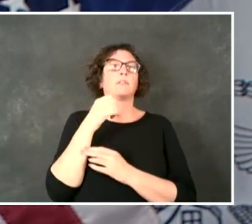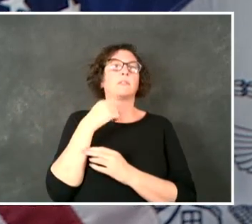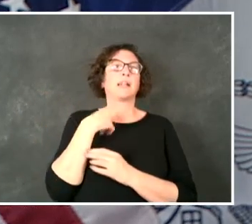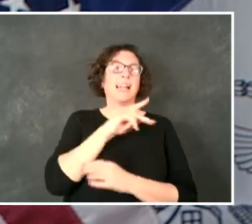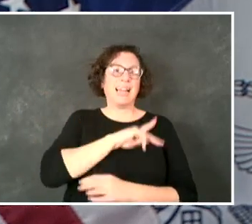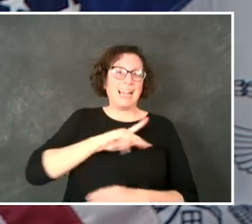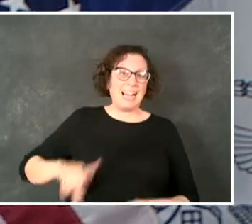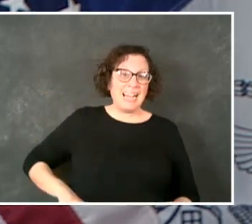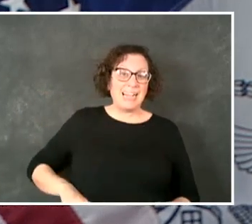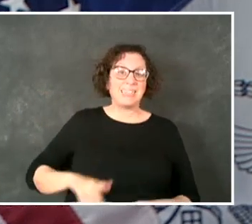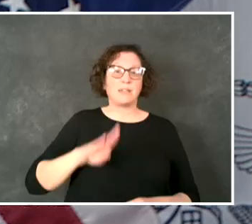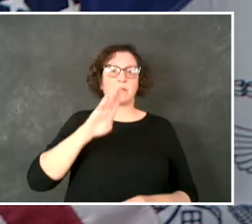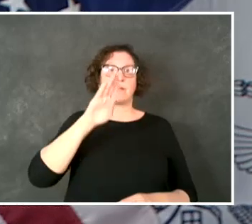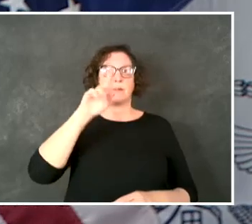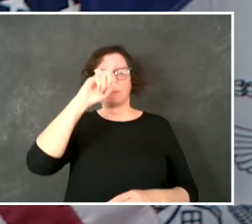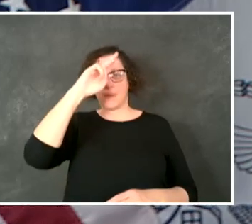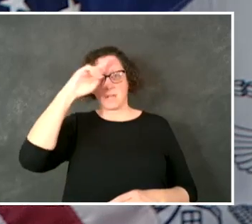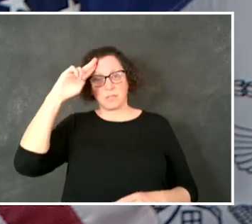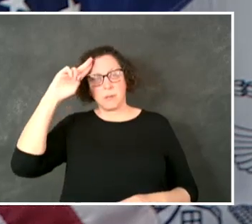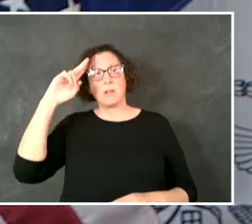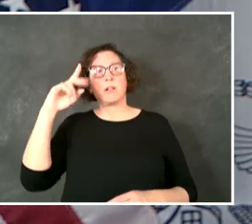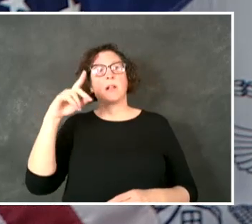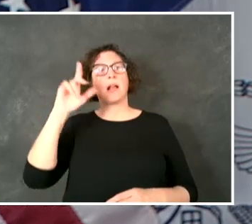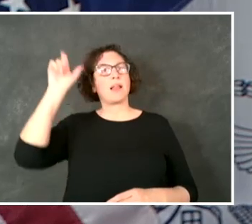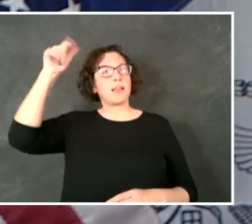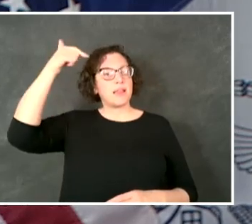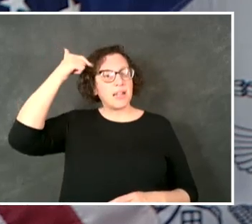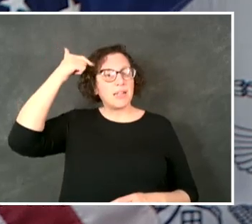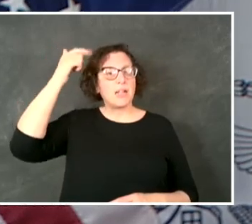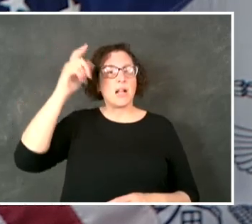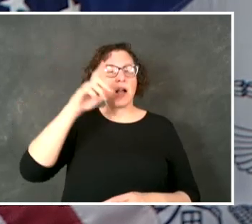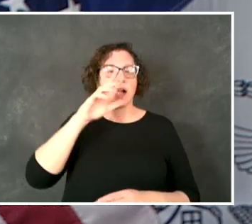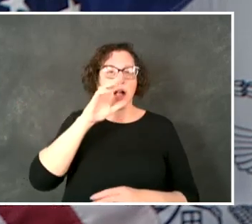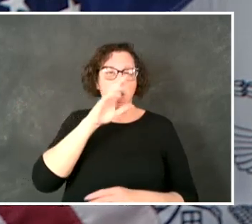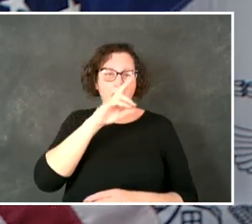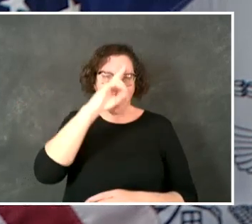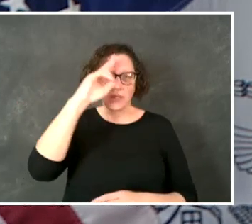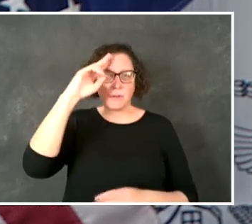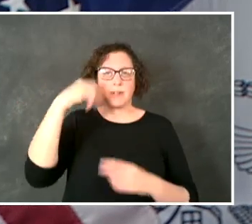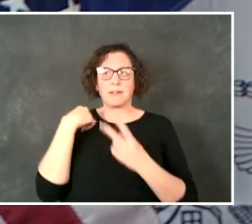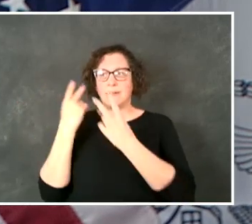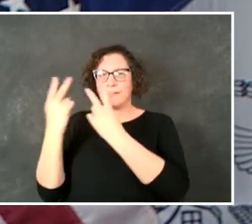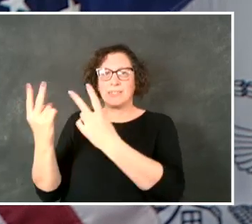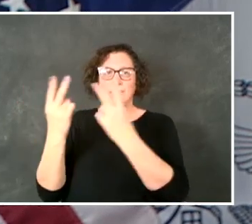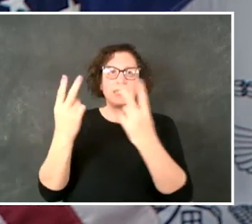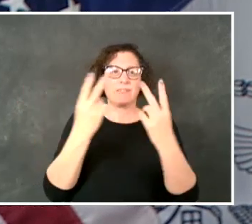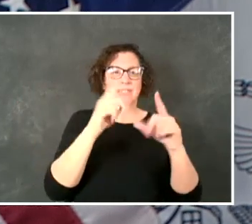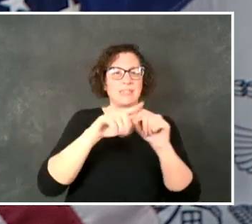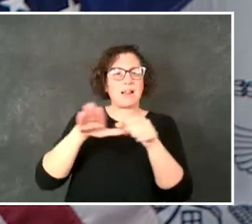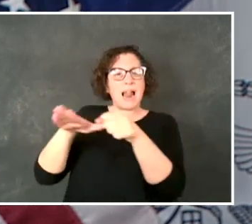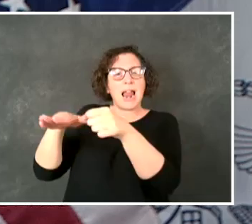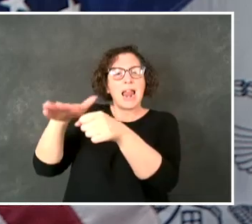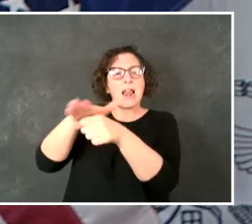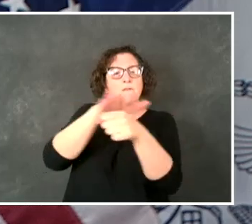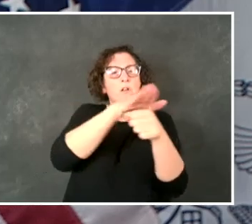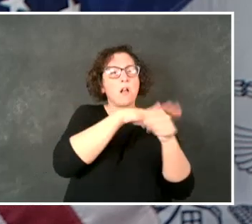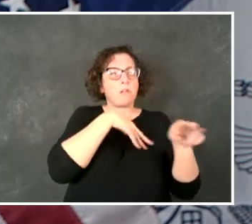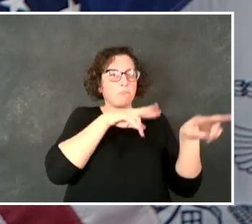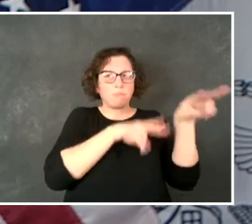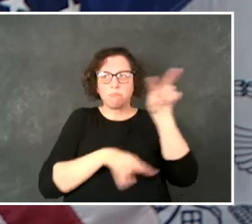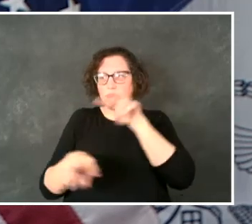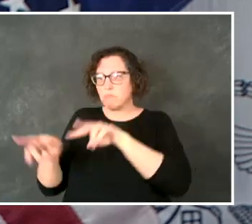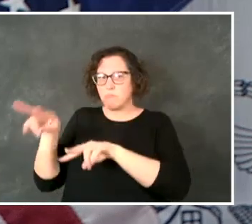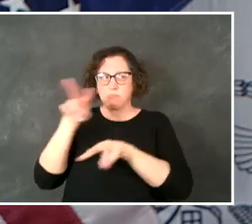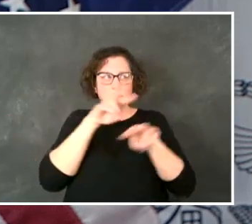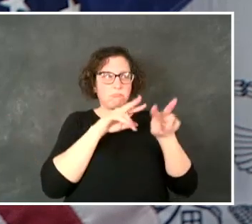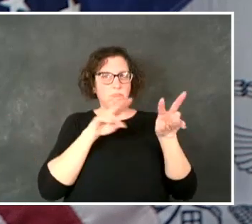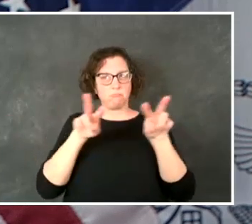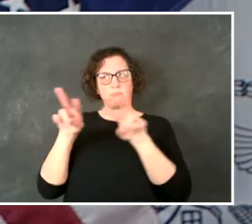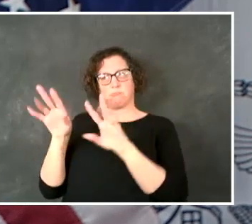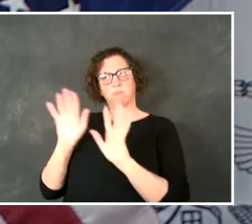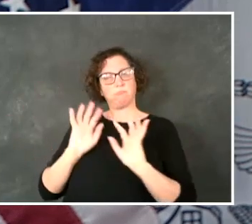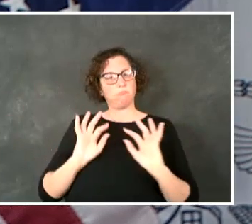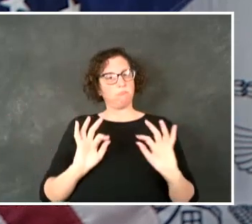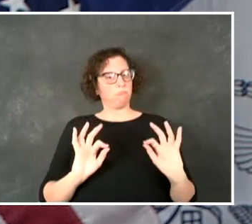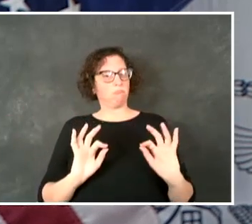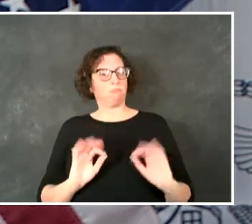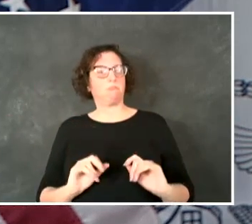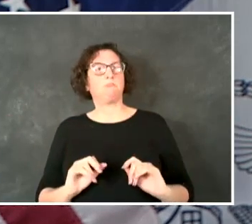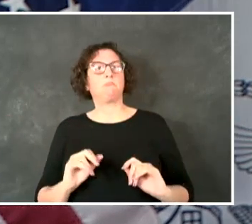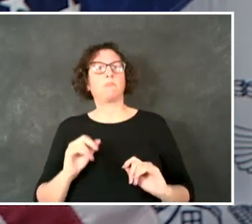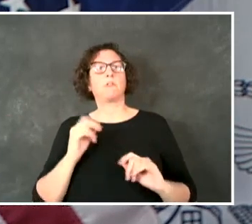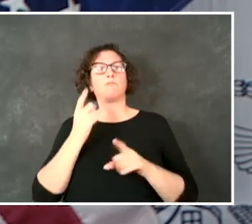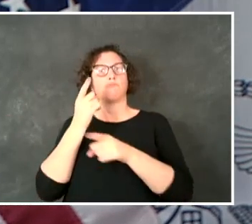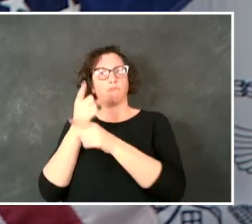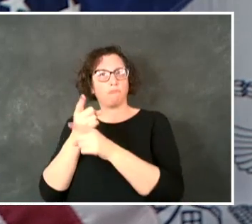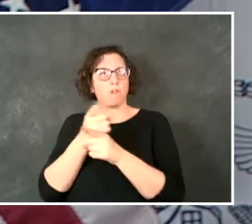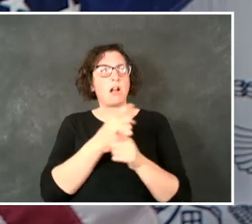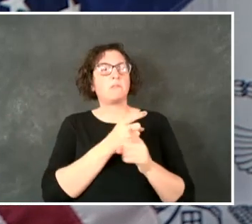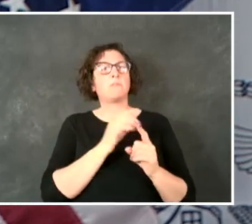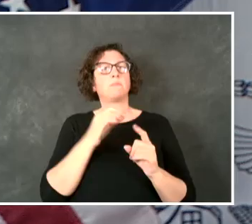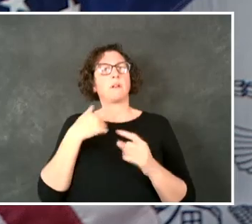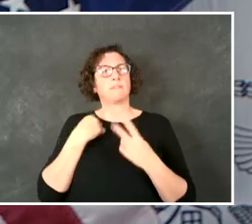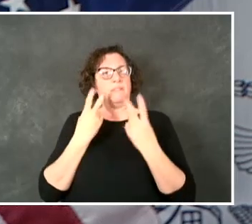HOSPITALS.